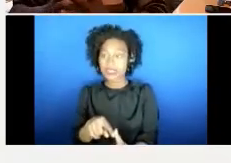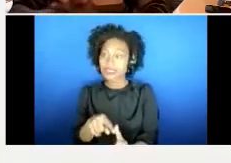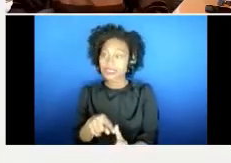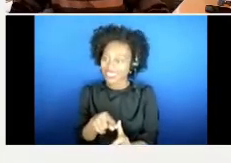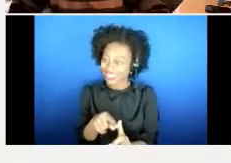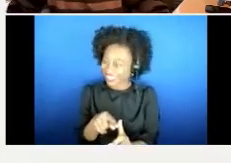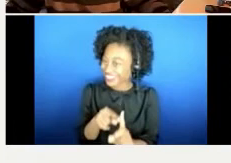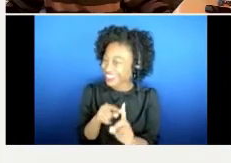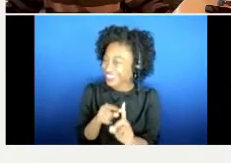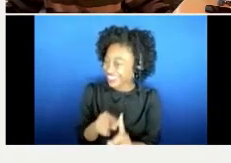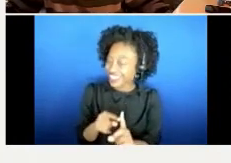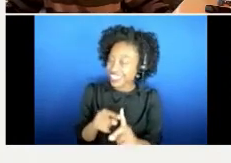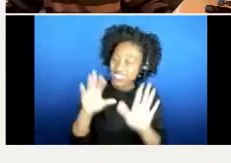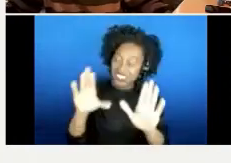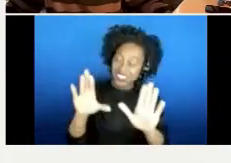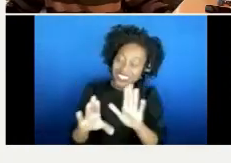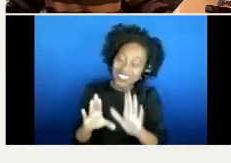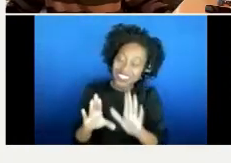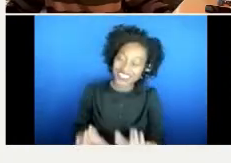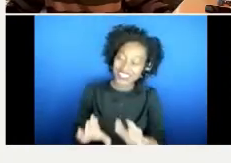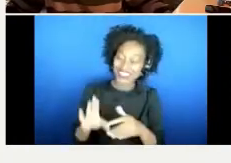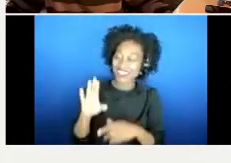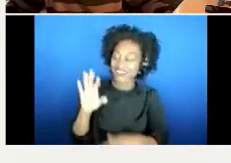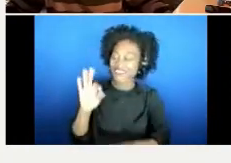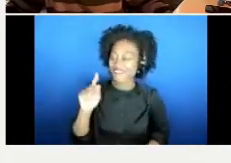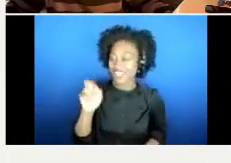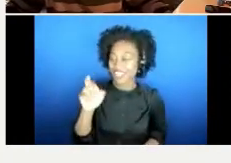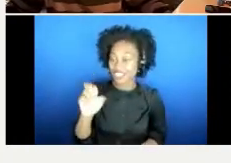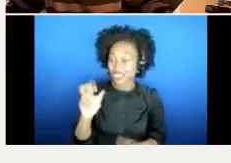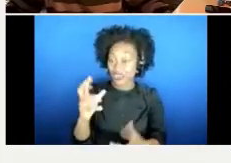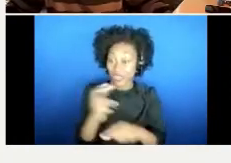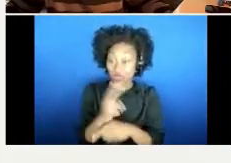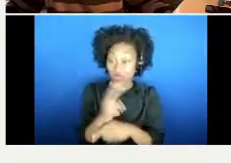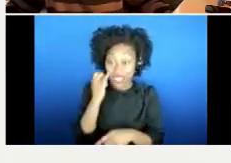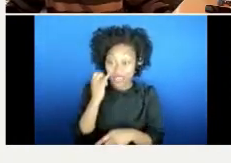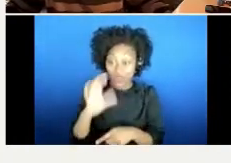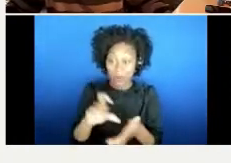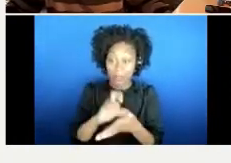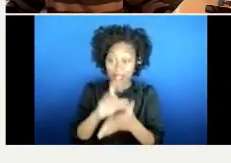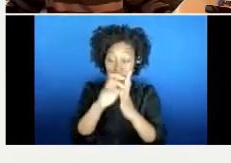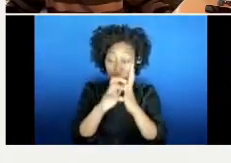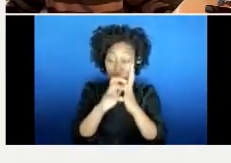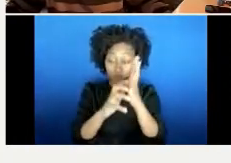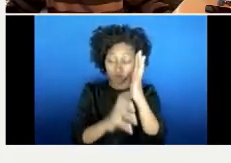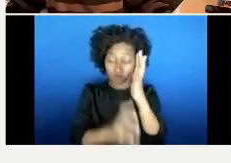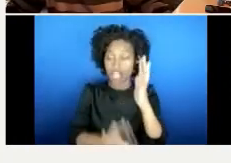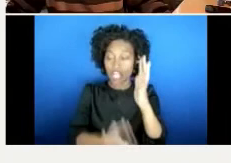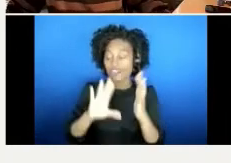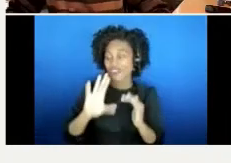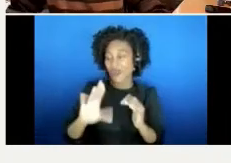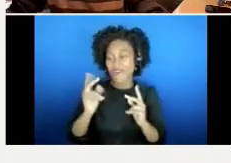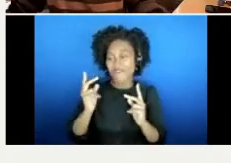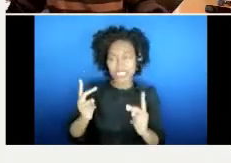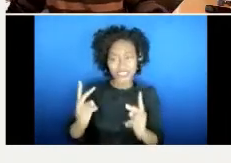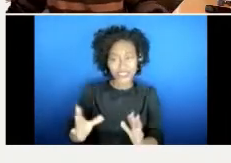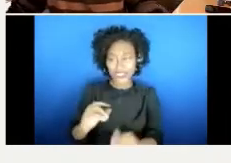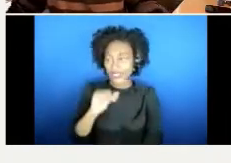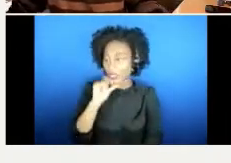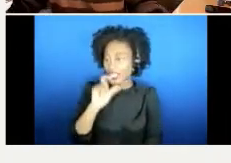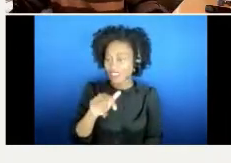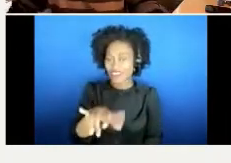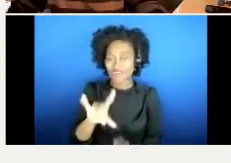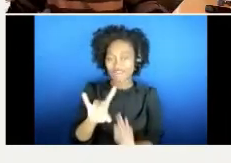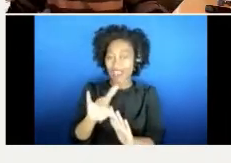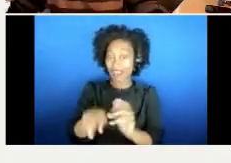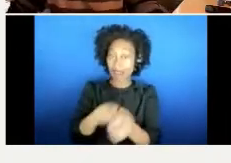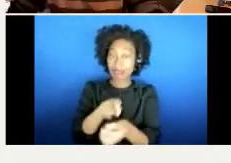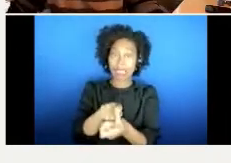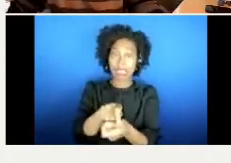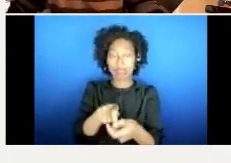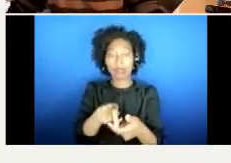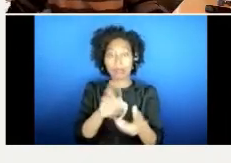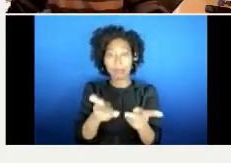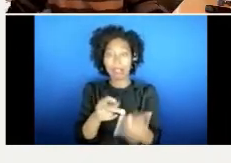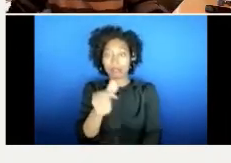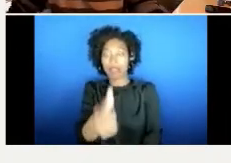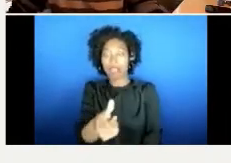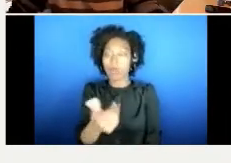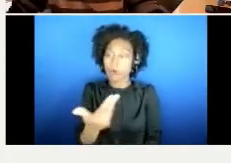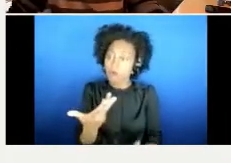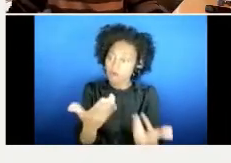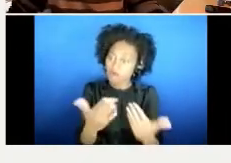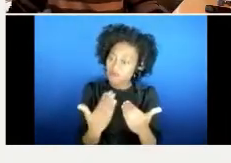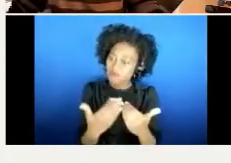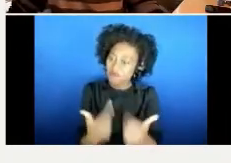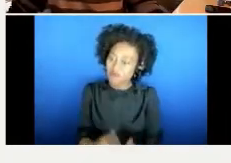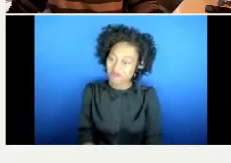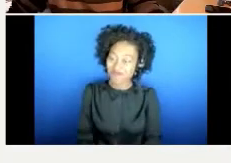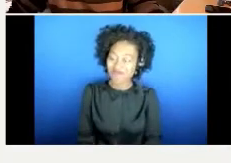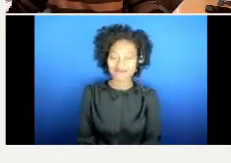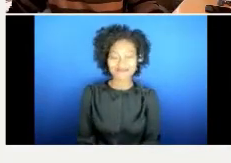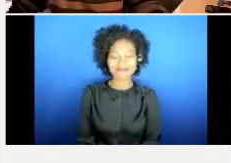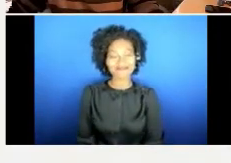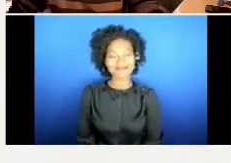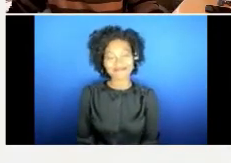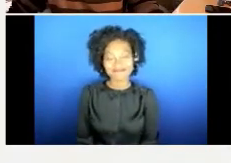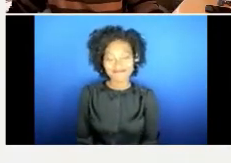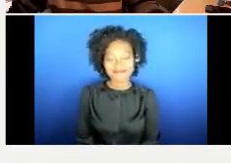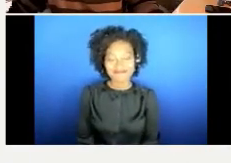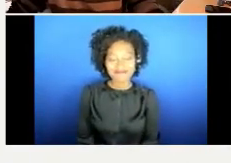your pages long so that your visitors don't have to find the exact place. so this is all